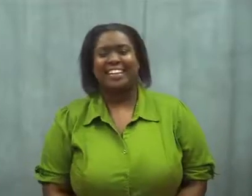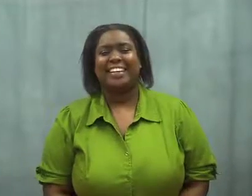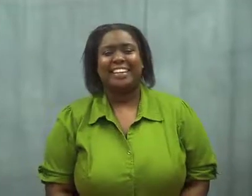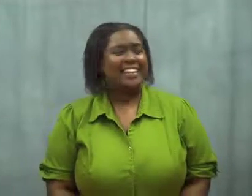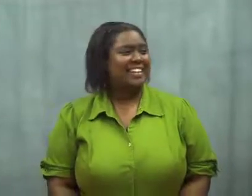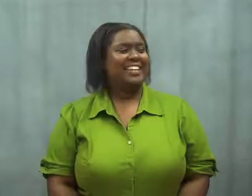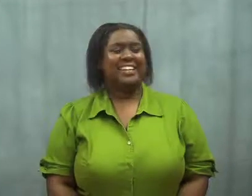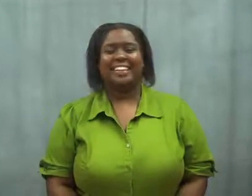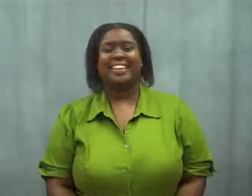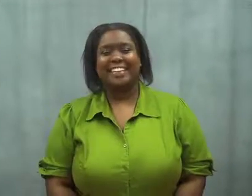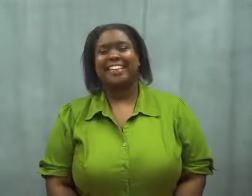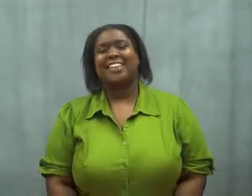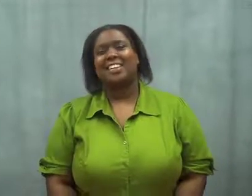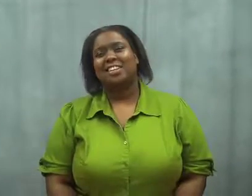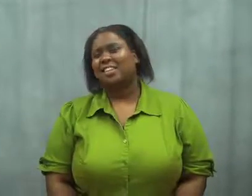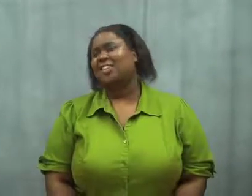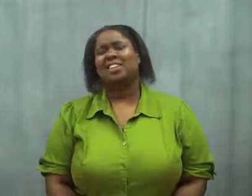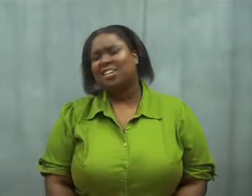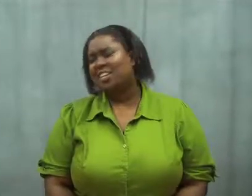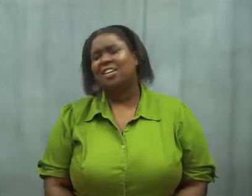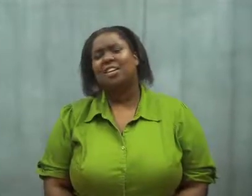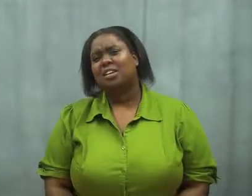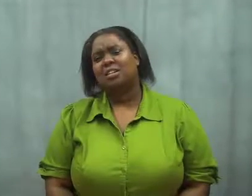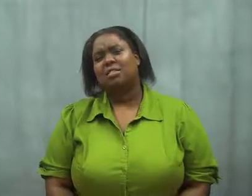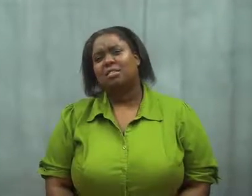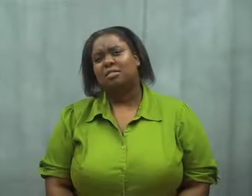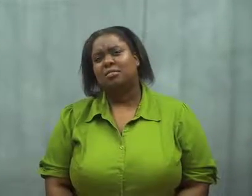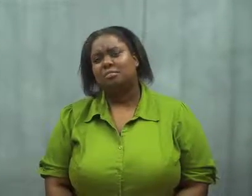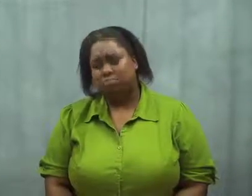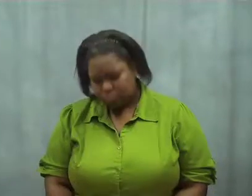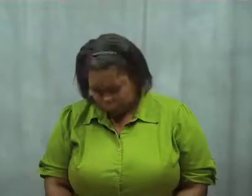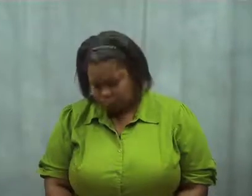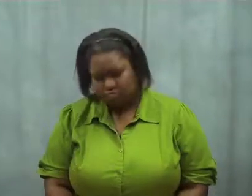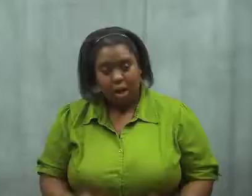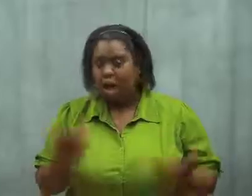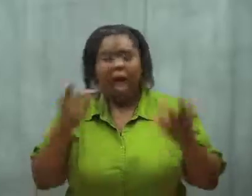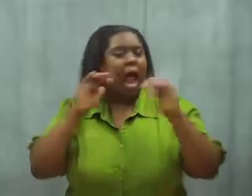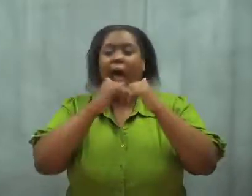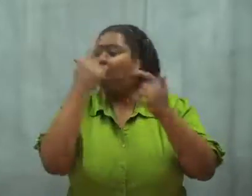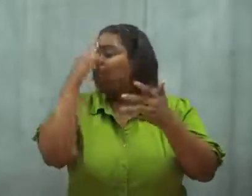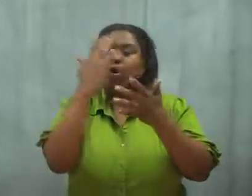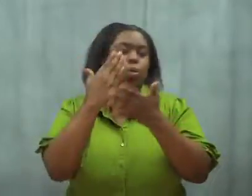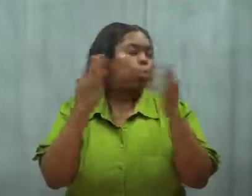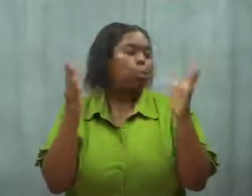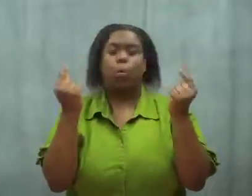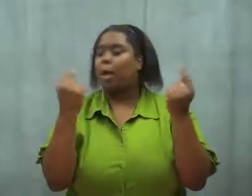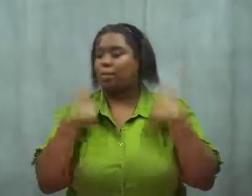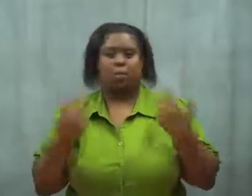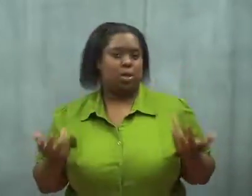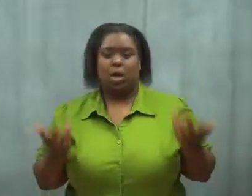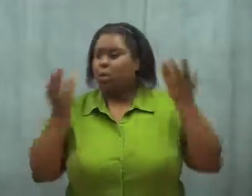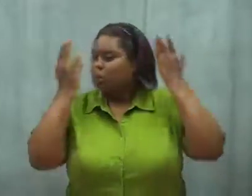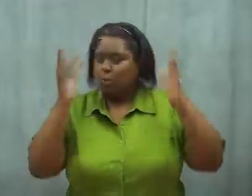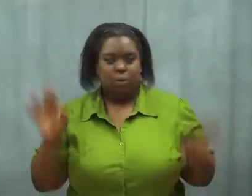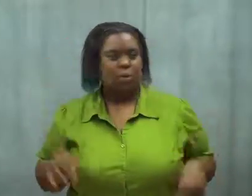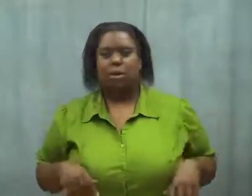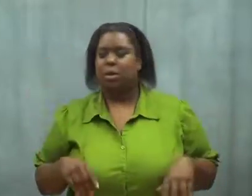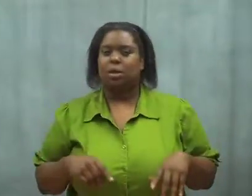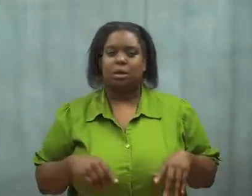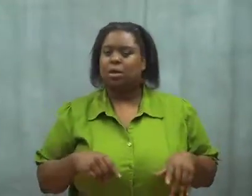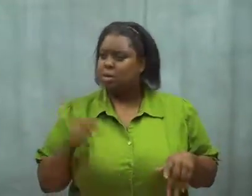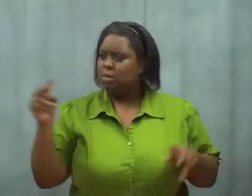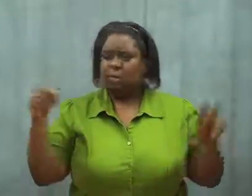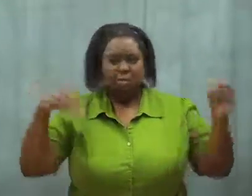I really didn't know what I was doing.